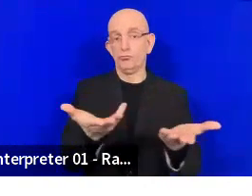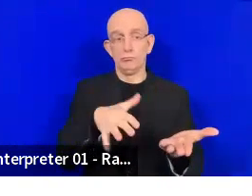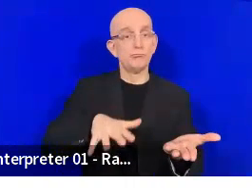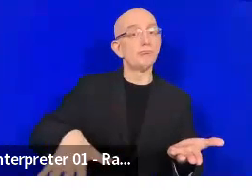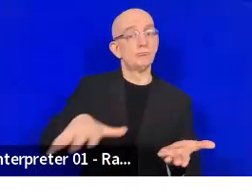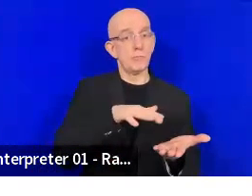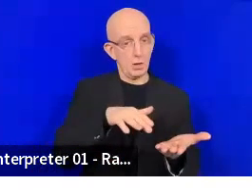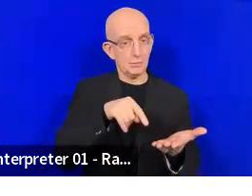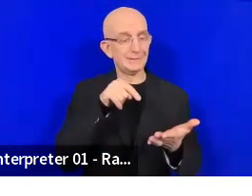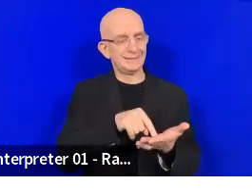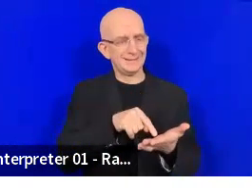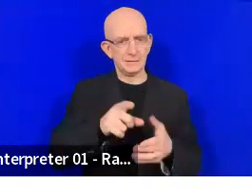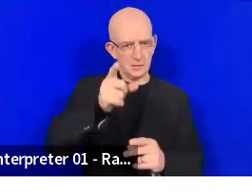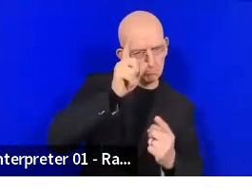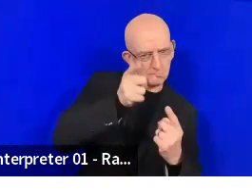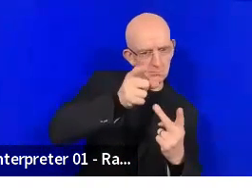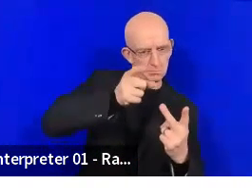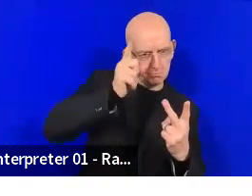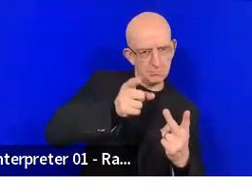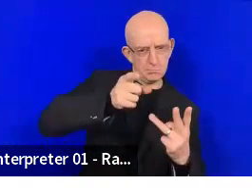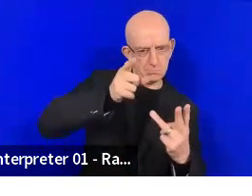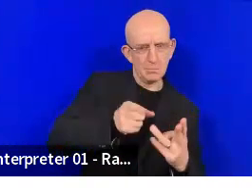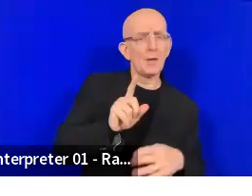use it at all in a way that makes use for use in your context.